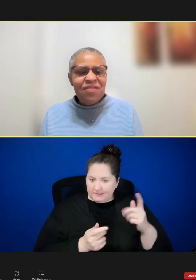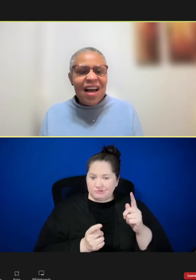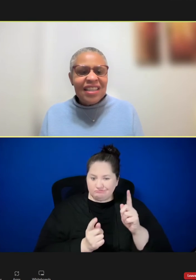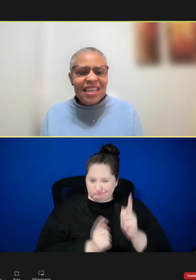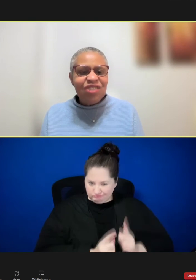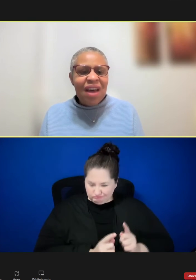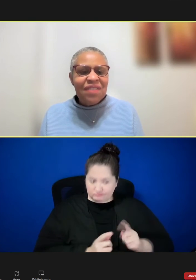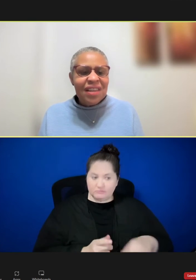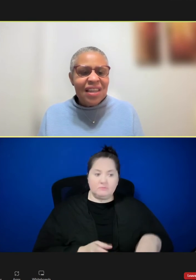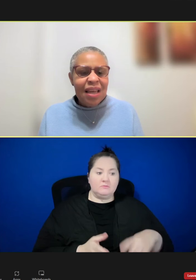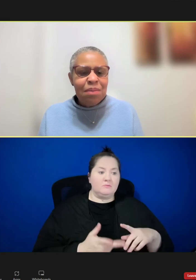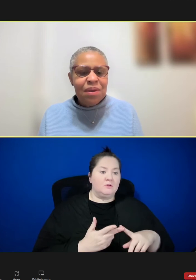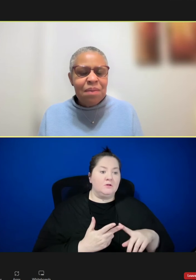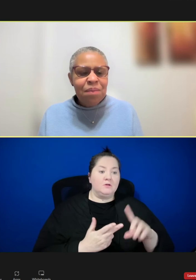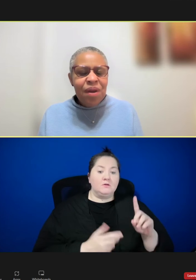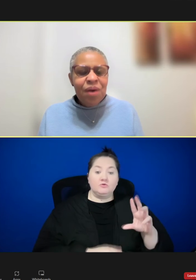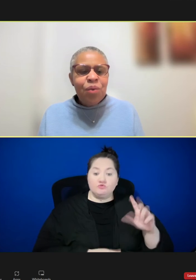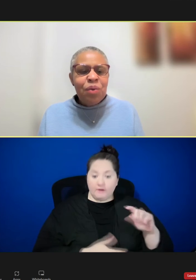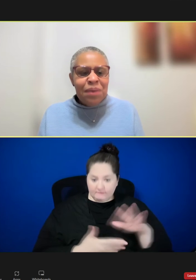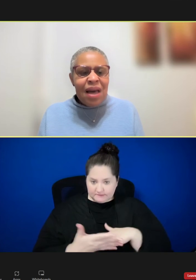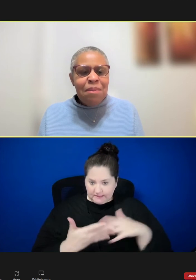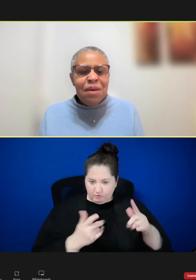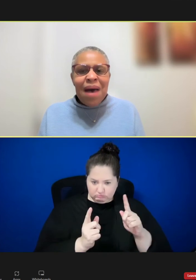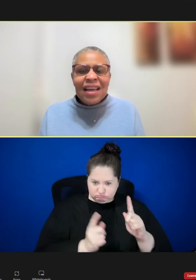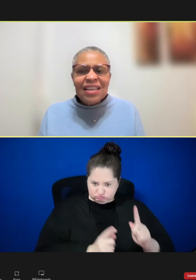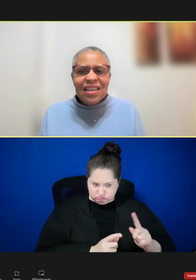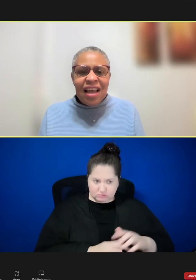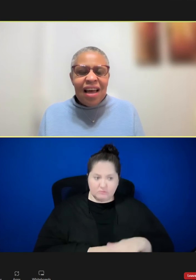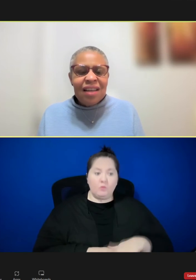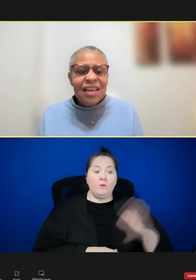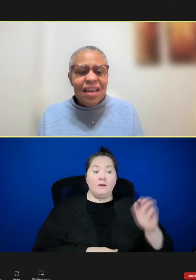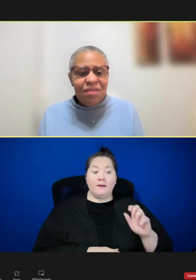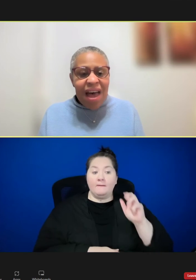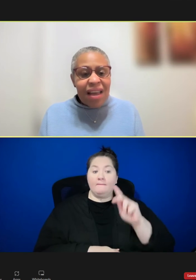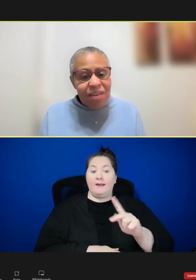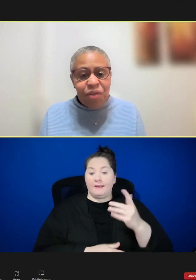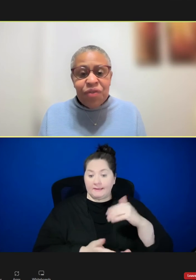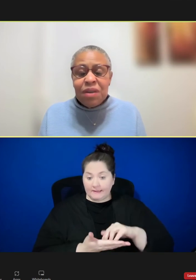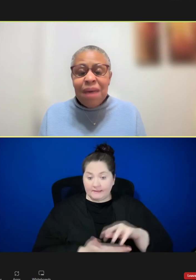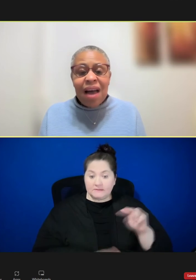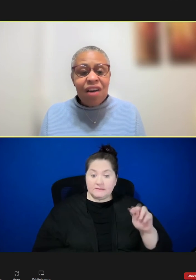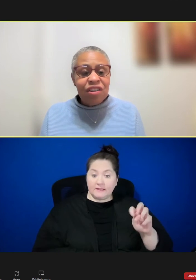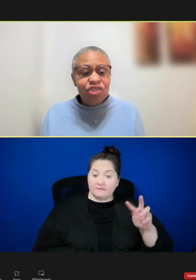revising and drafting the table. We will be coming back to NVAC for feedback on our